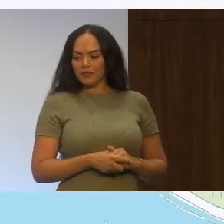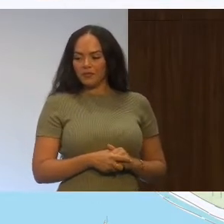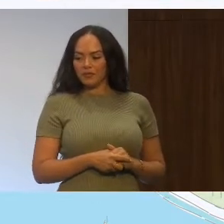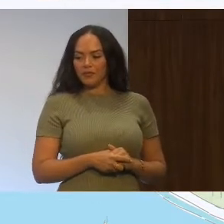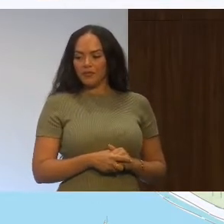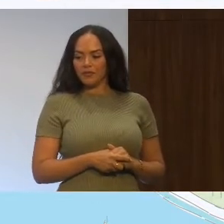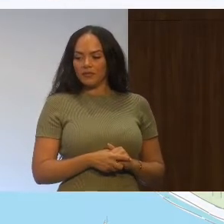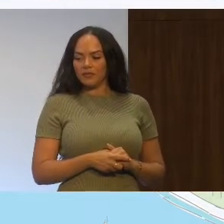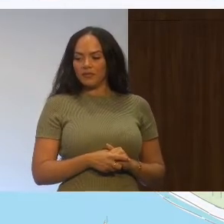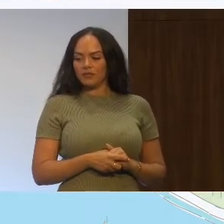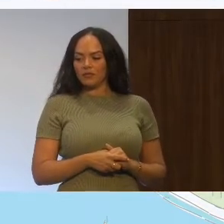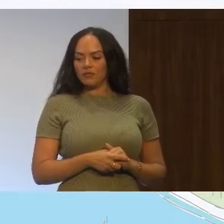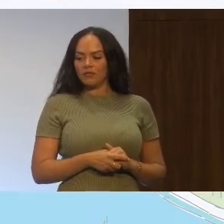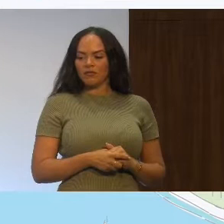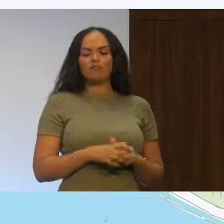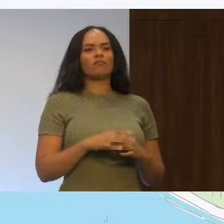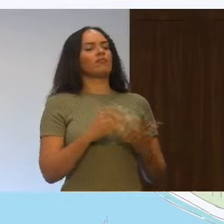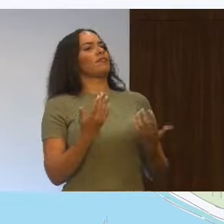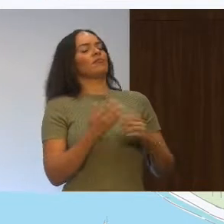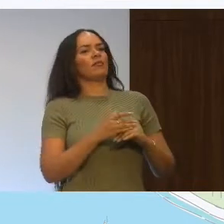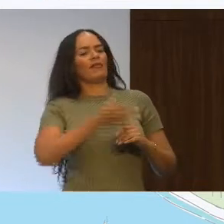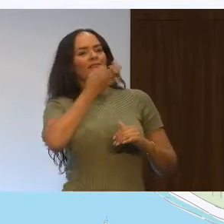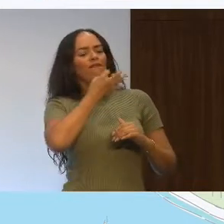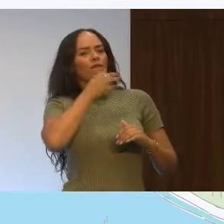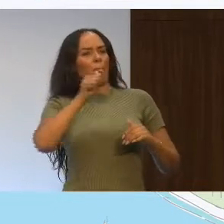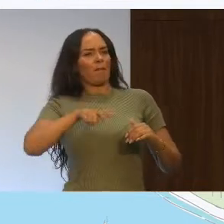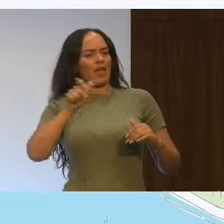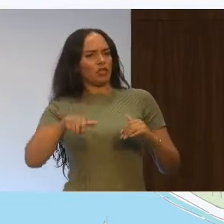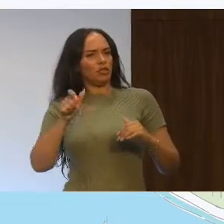A few patients with migraine complain of dizzy spells